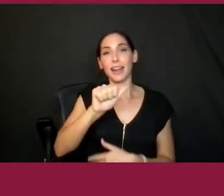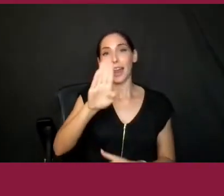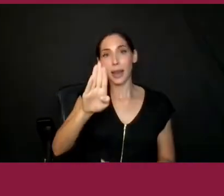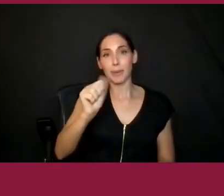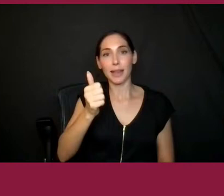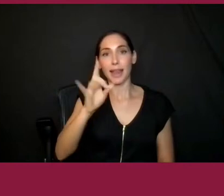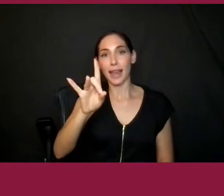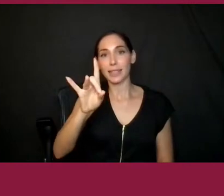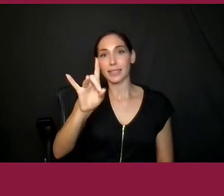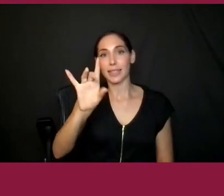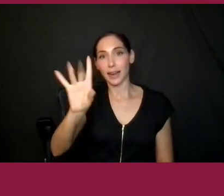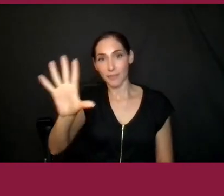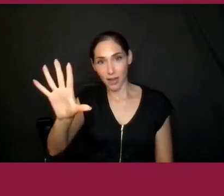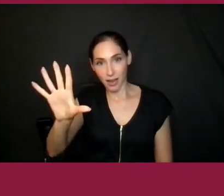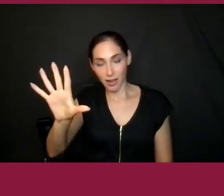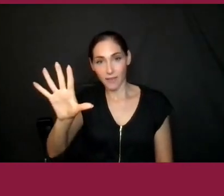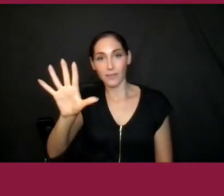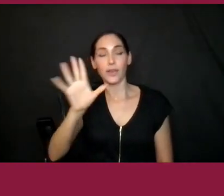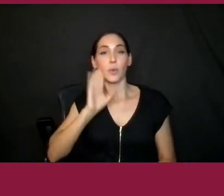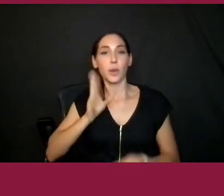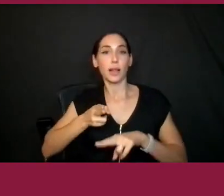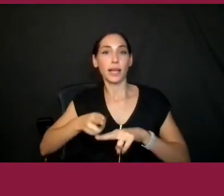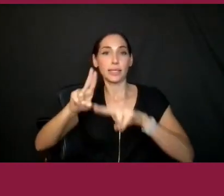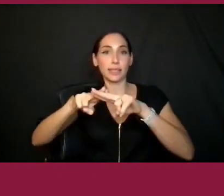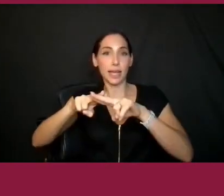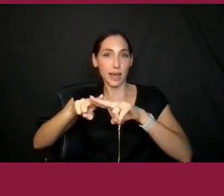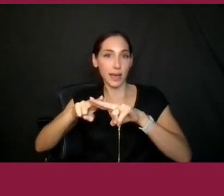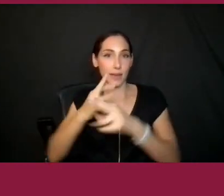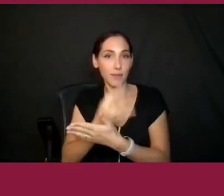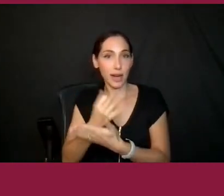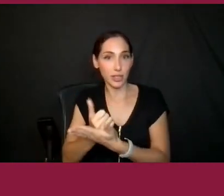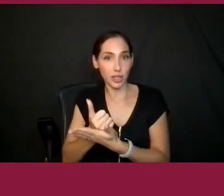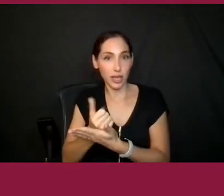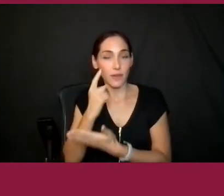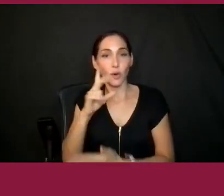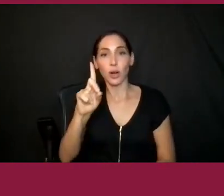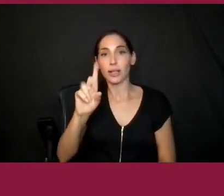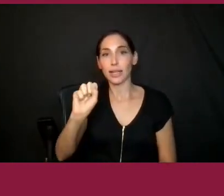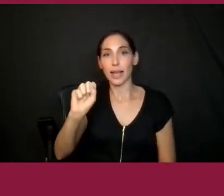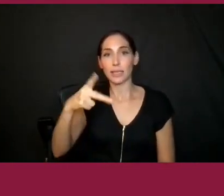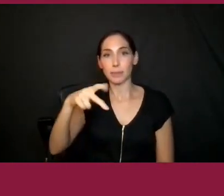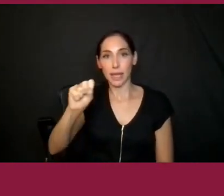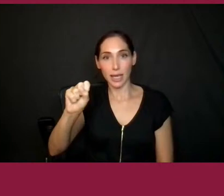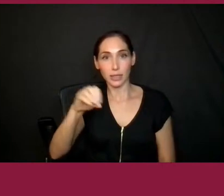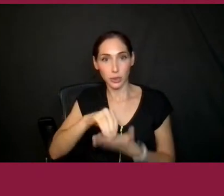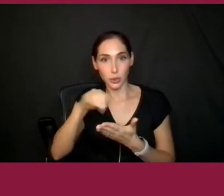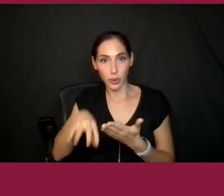extends, um, financial aid to DSPS students who are taking nine units,